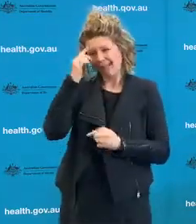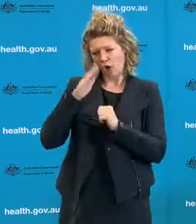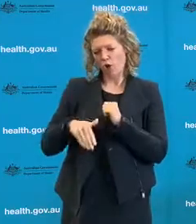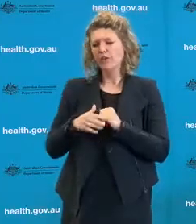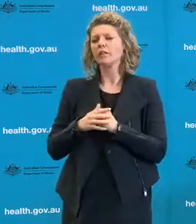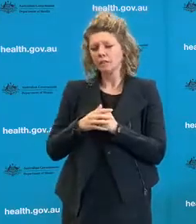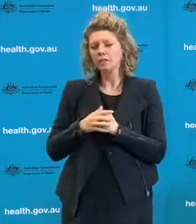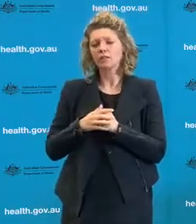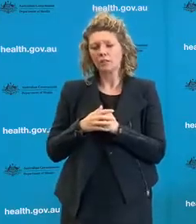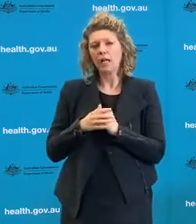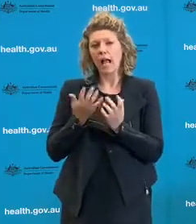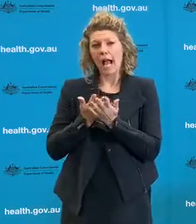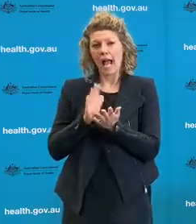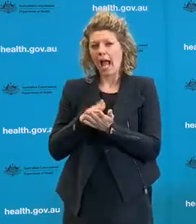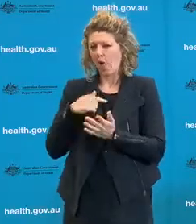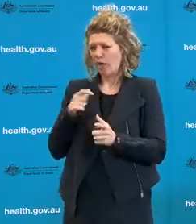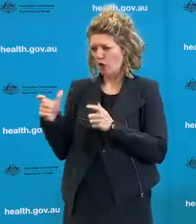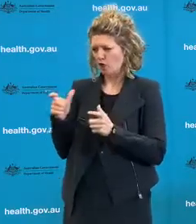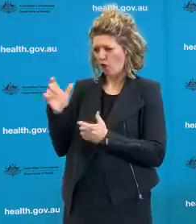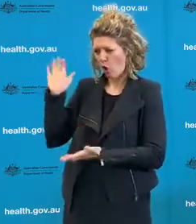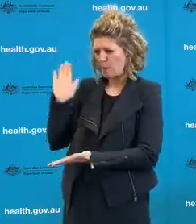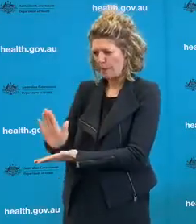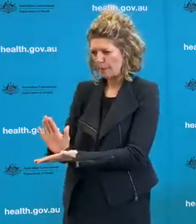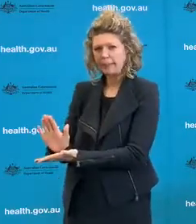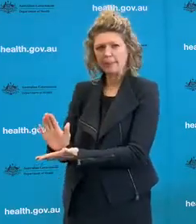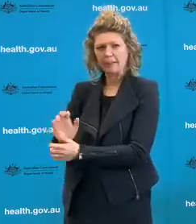things - the aggressive suppression model where we go